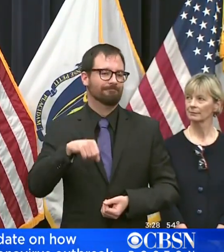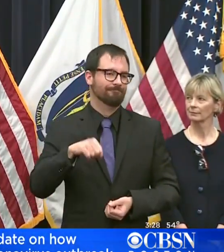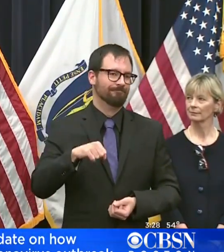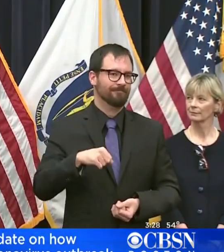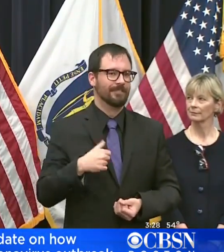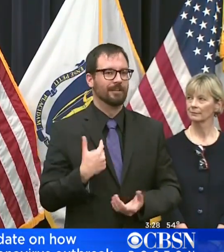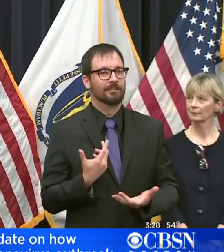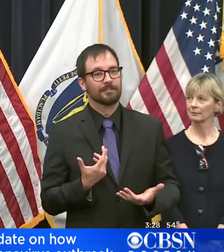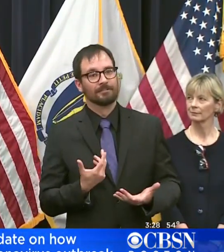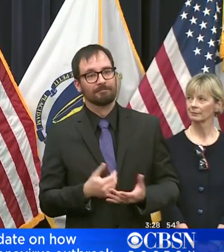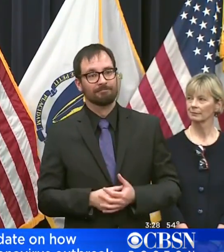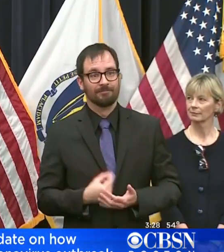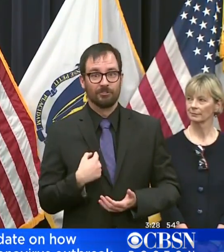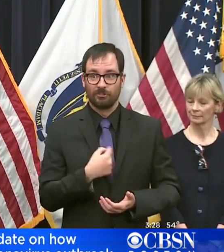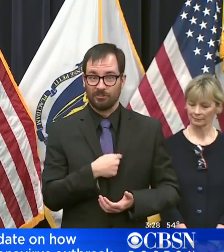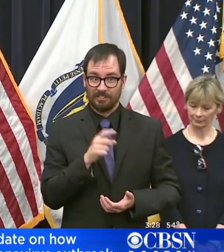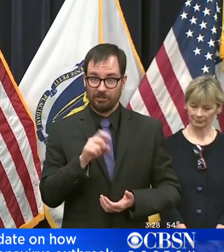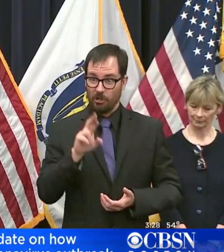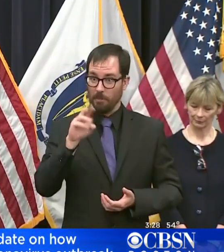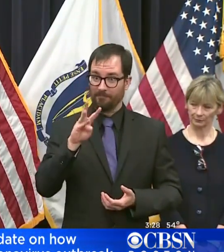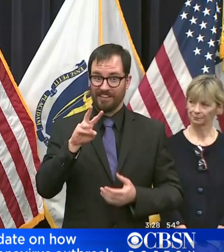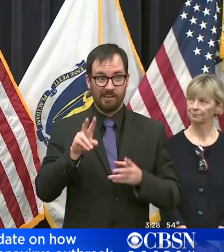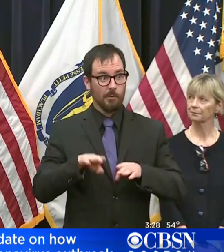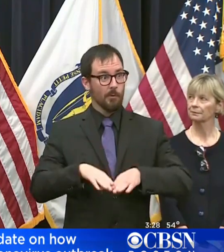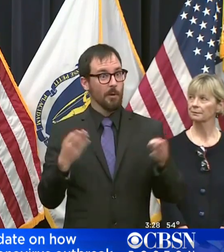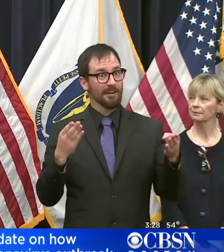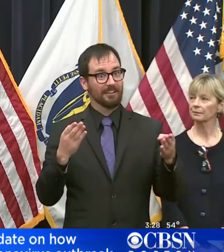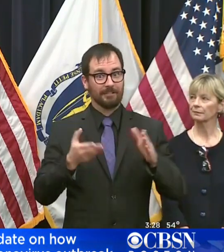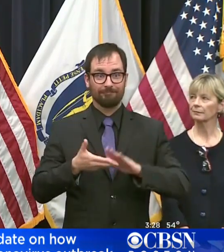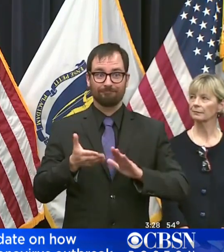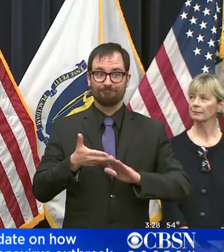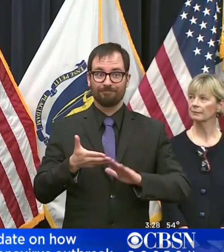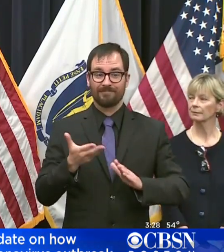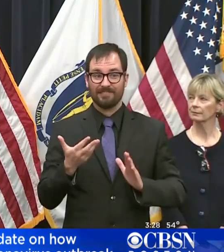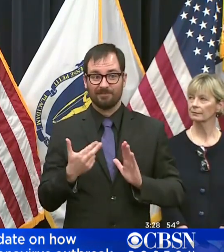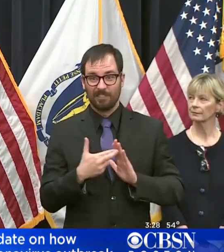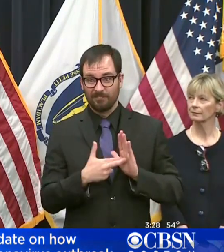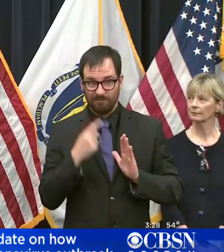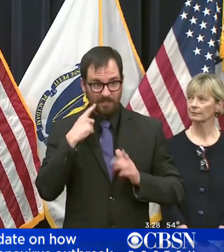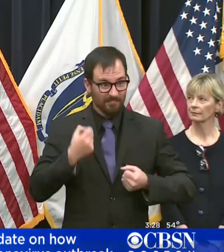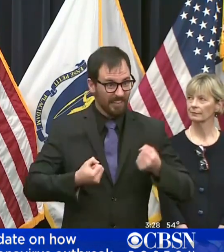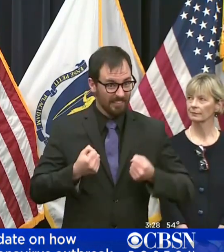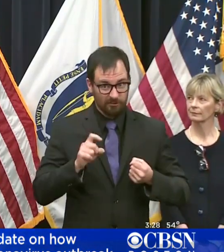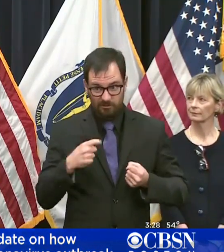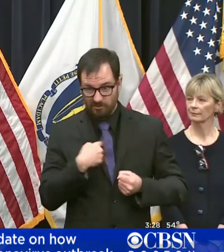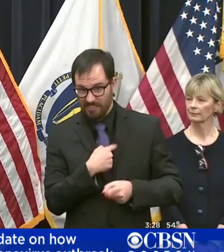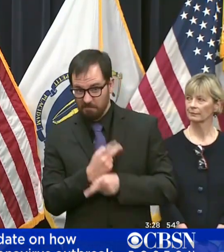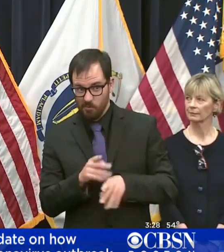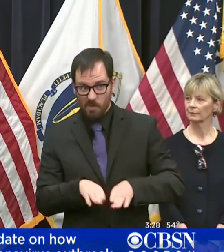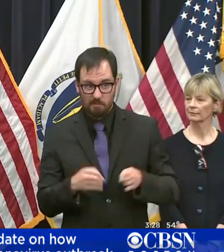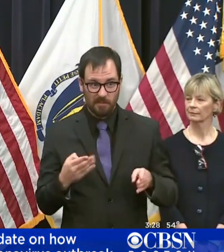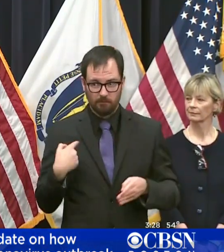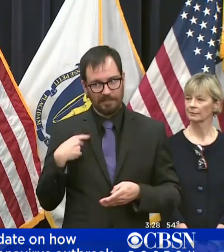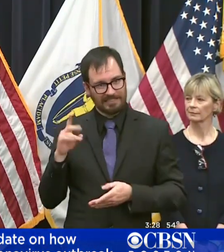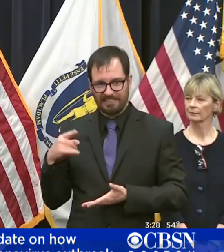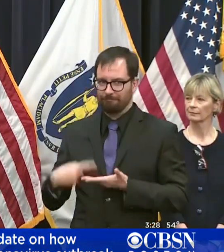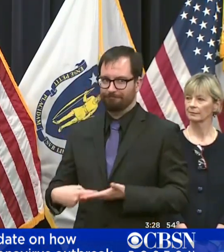WELL FIRST OF ALL ONE OF THE DECISIONS WE HAD A LONG TALK ABOUT IS WHETHER WE SHOULD CONTINUE TO RETAIN OPERATING OFFICES WITH RESPECT TO THE